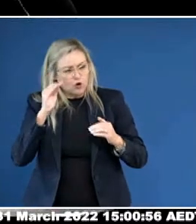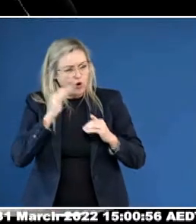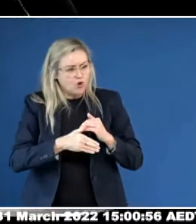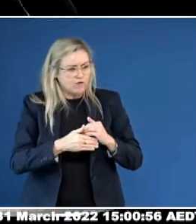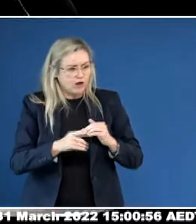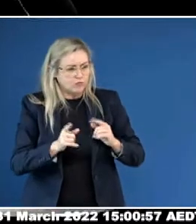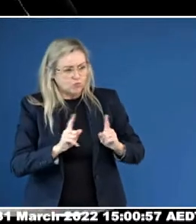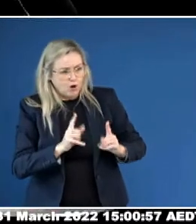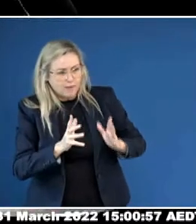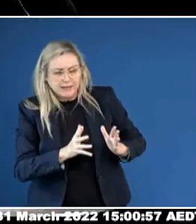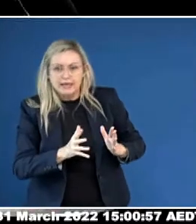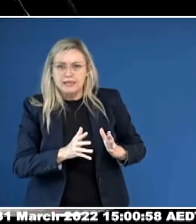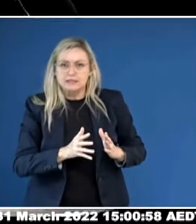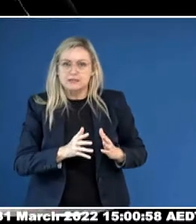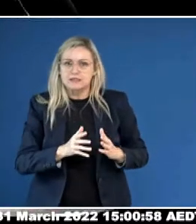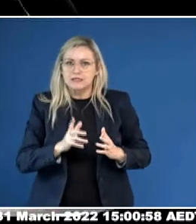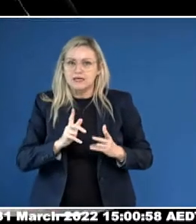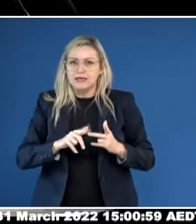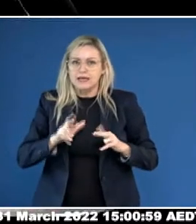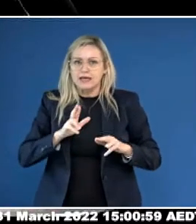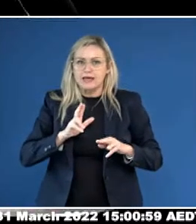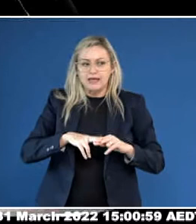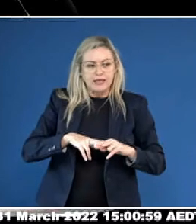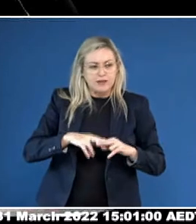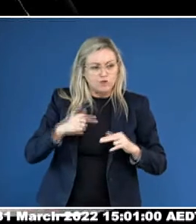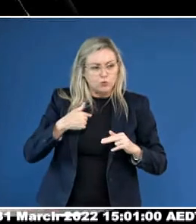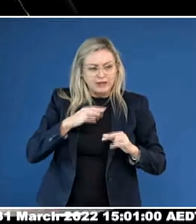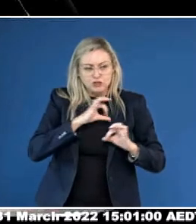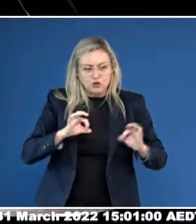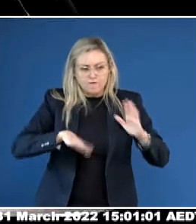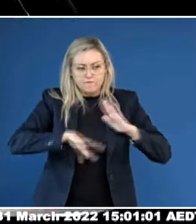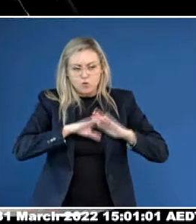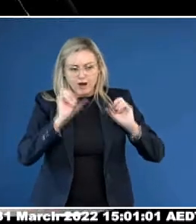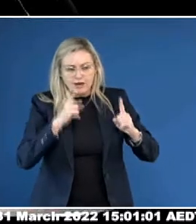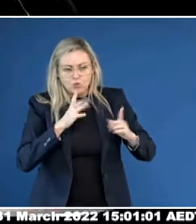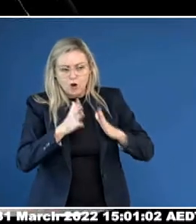how can you measure something when you don't even have an understanding or an agreement on what it is?